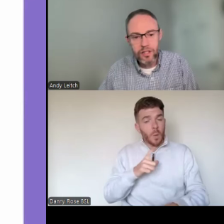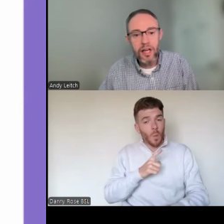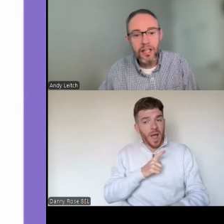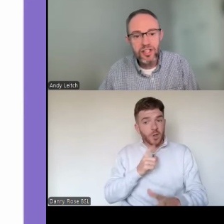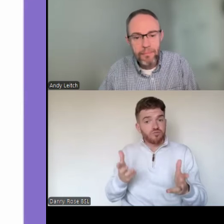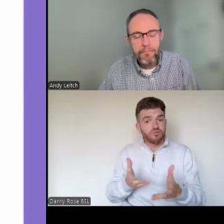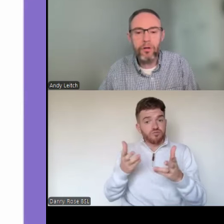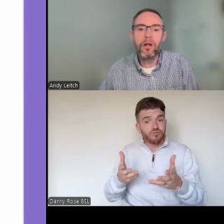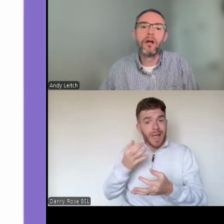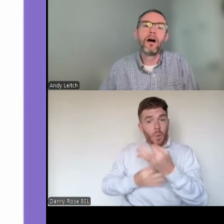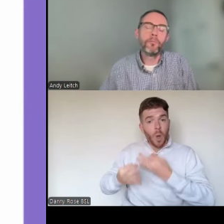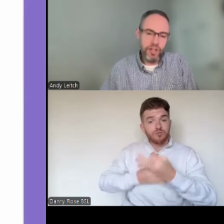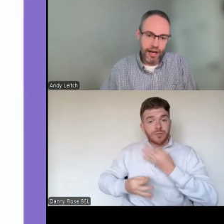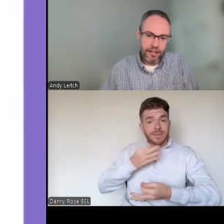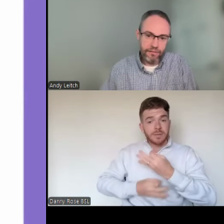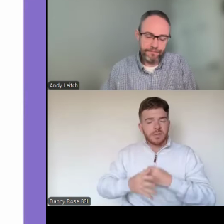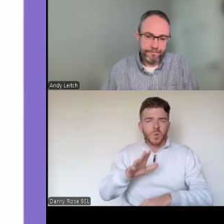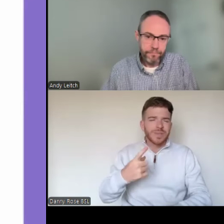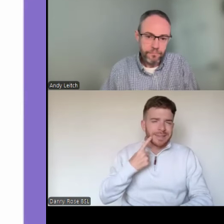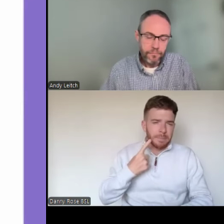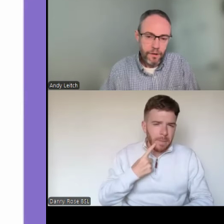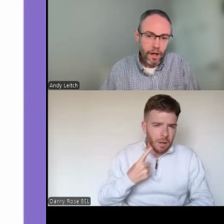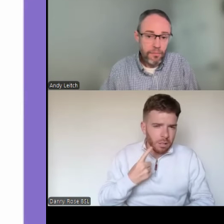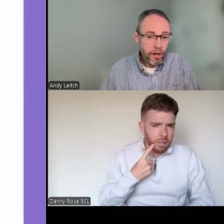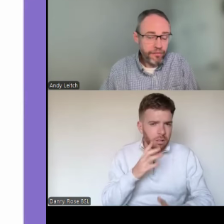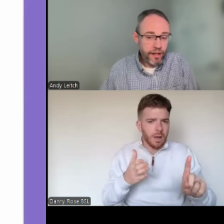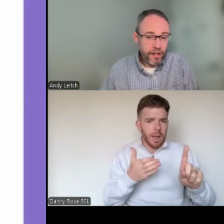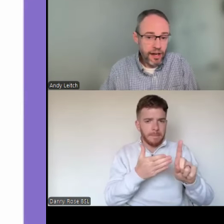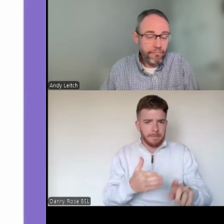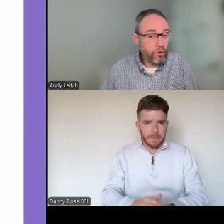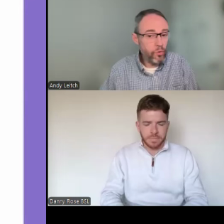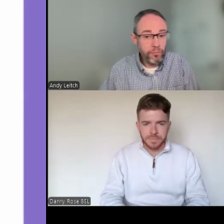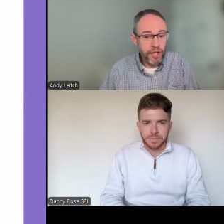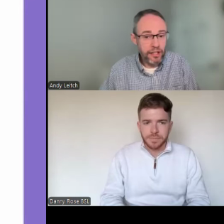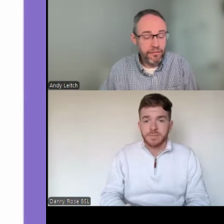It's a nice, simple objective. You might find that you have more than one objective